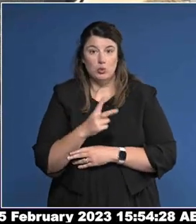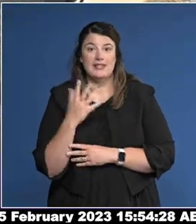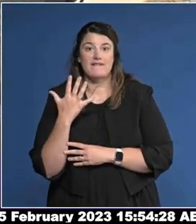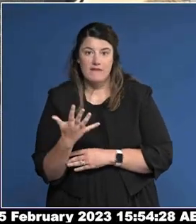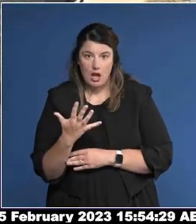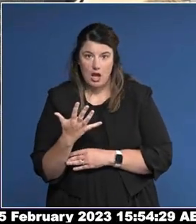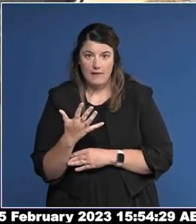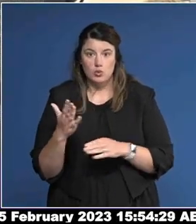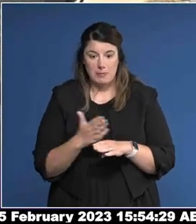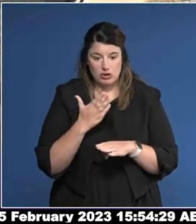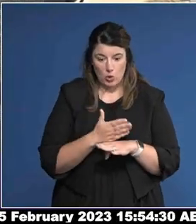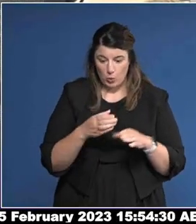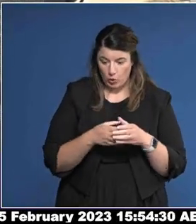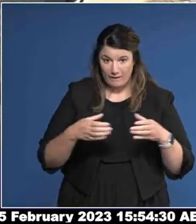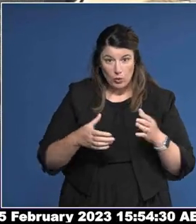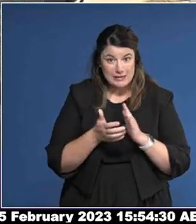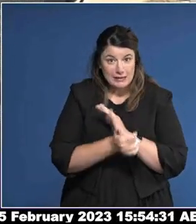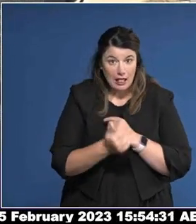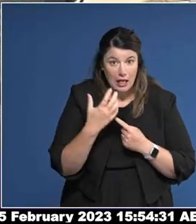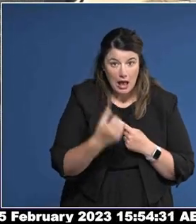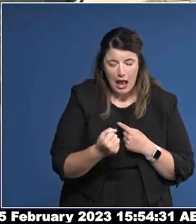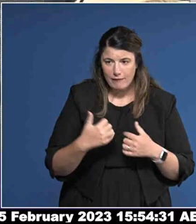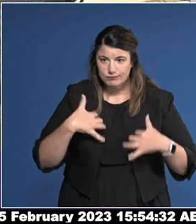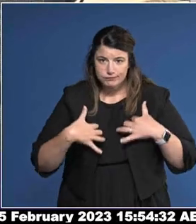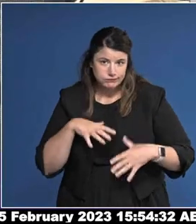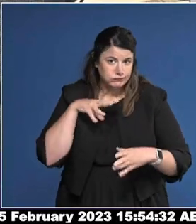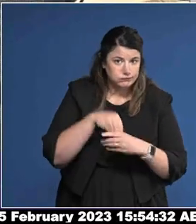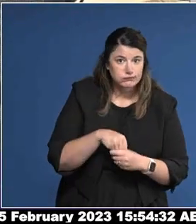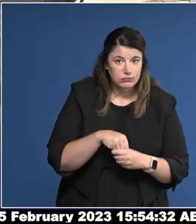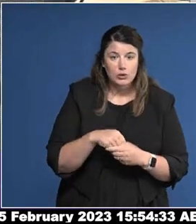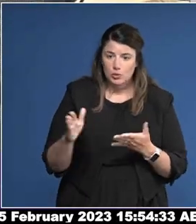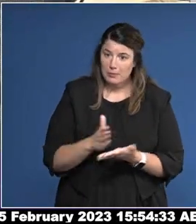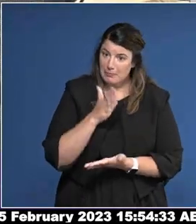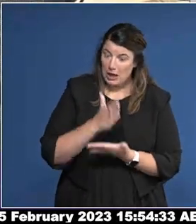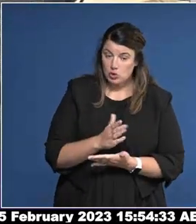engaged workforce to ensure people with disability can receive high-quality services